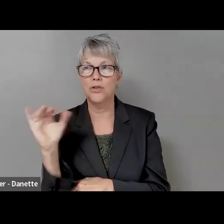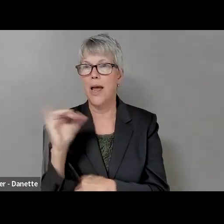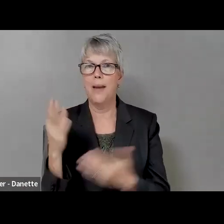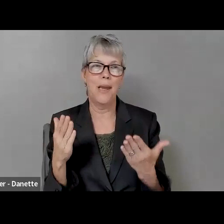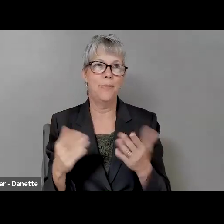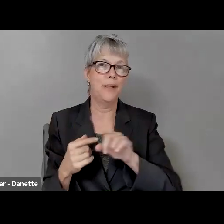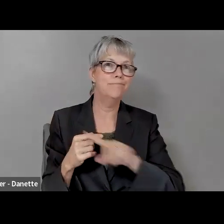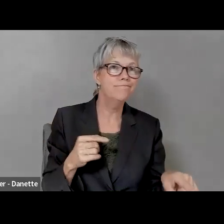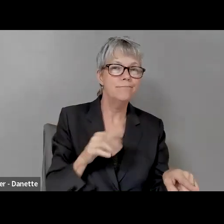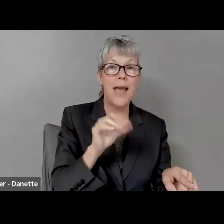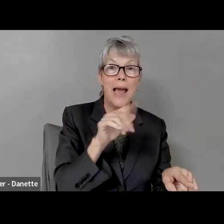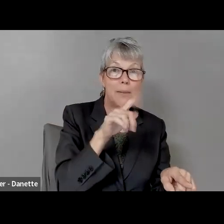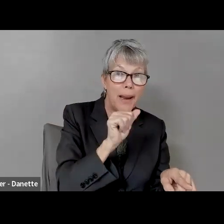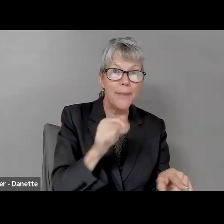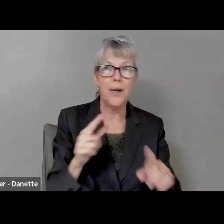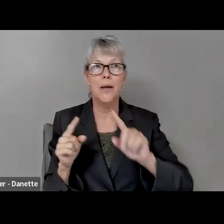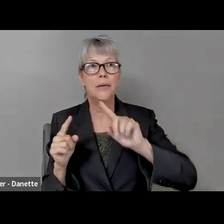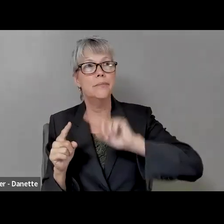Kelly Crosbie (she/her): so that's how you can read the right-hand side,